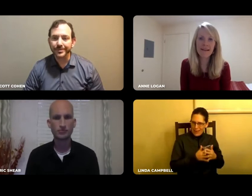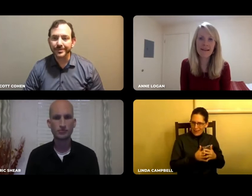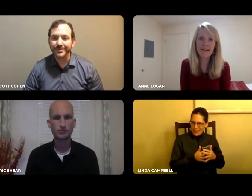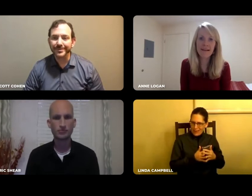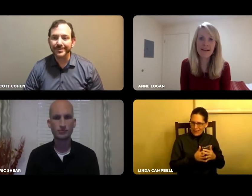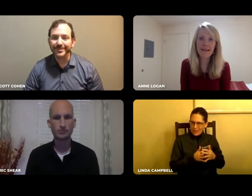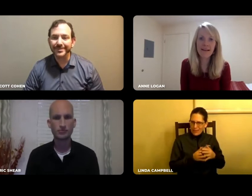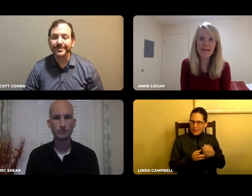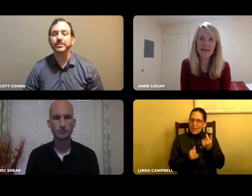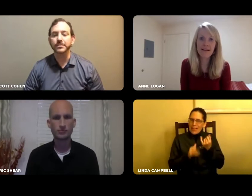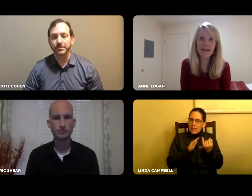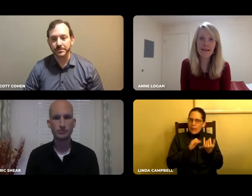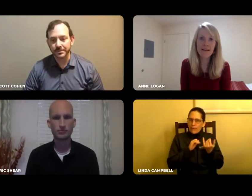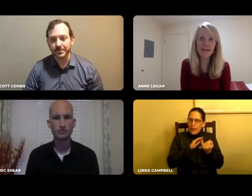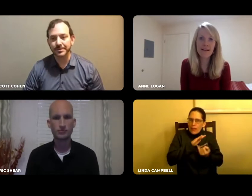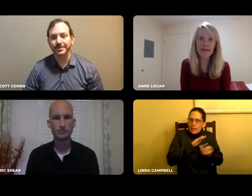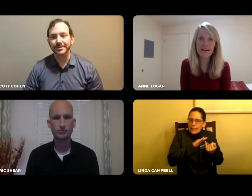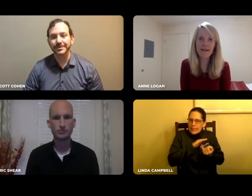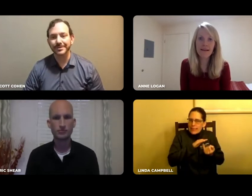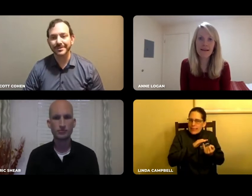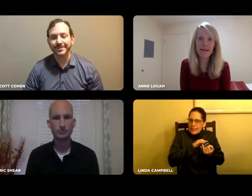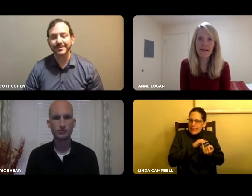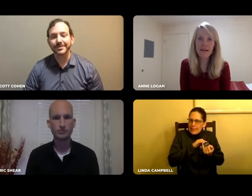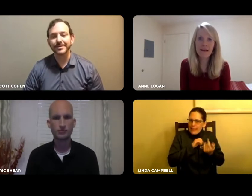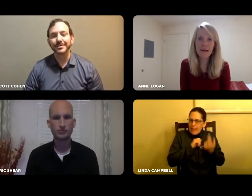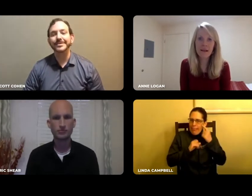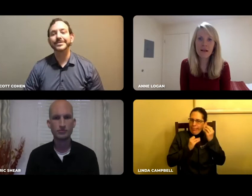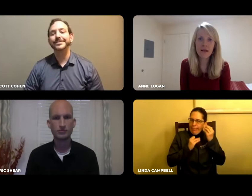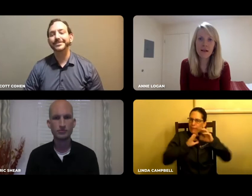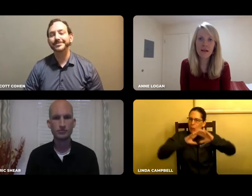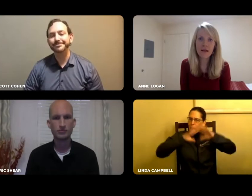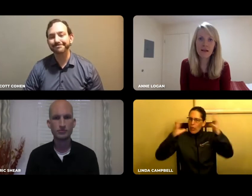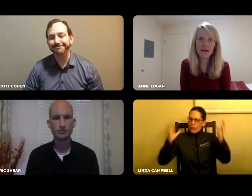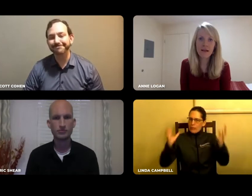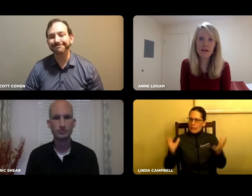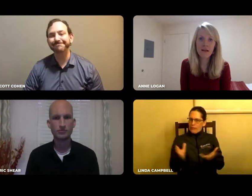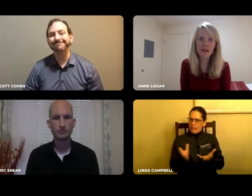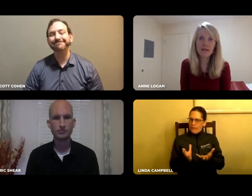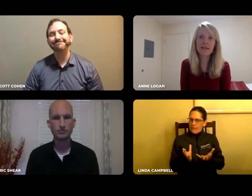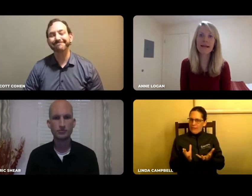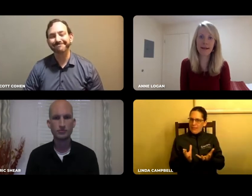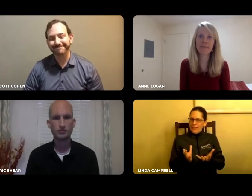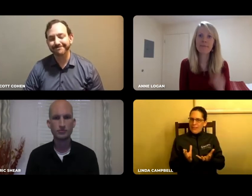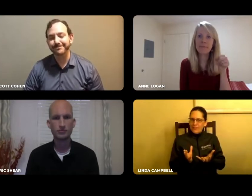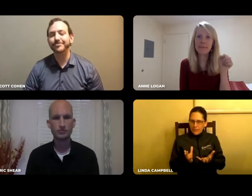North Americans and Canadians are pretty isolated. We don't have a world view.